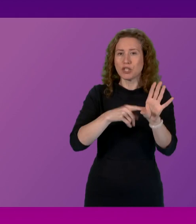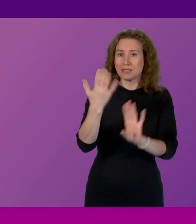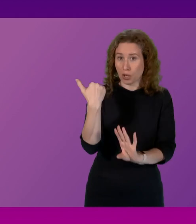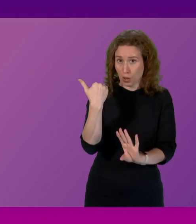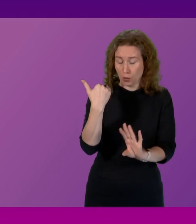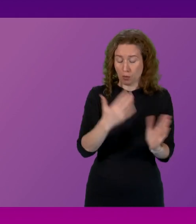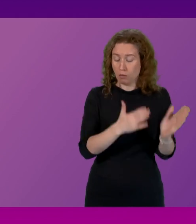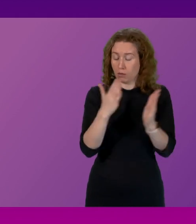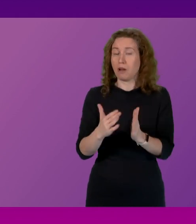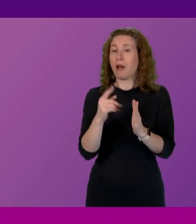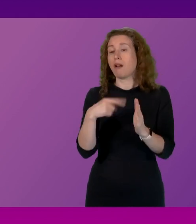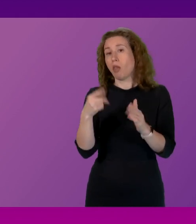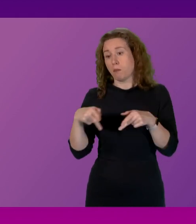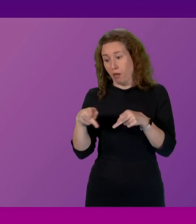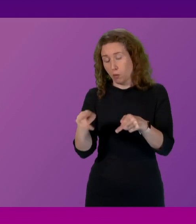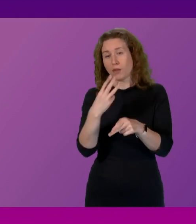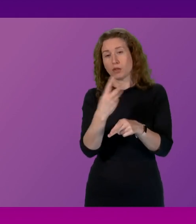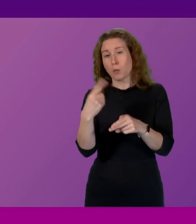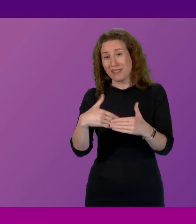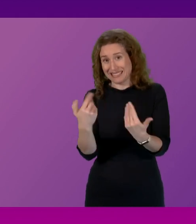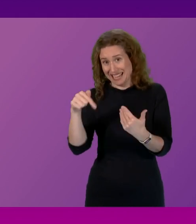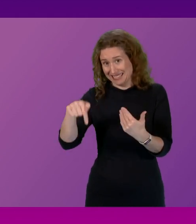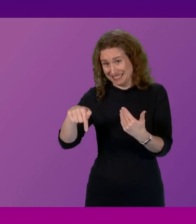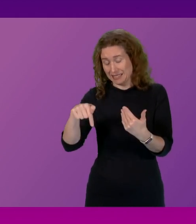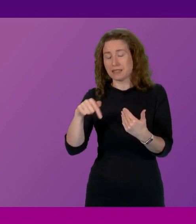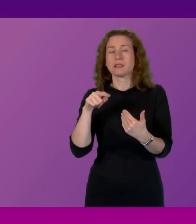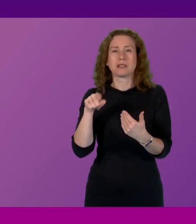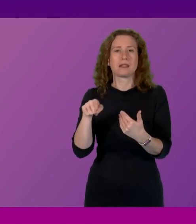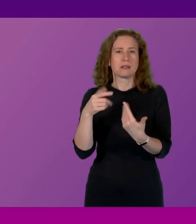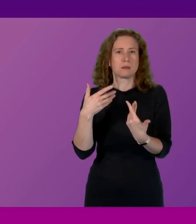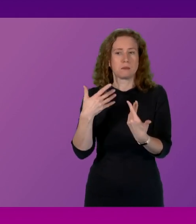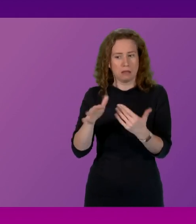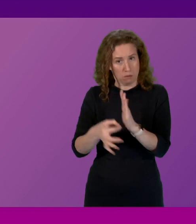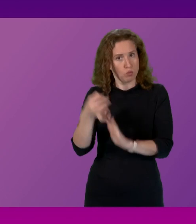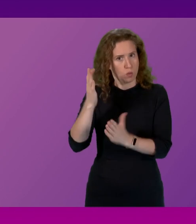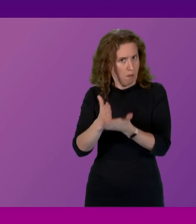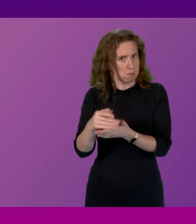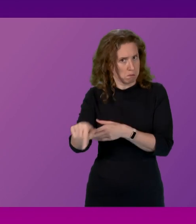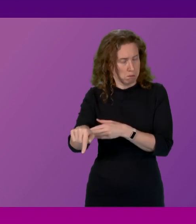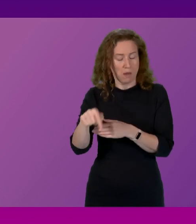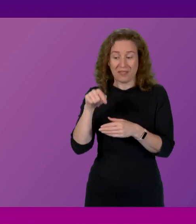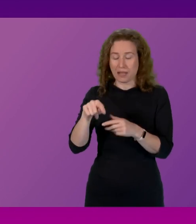at the 31-day pathway, on which there has been an improvement, I see that we are treating